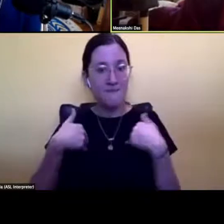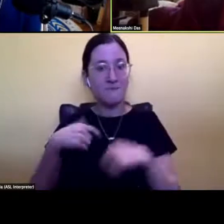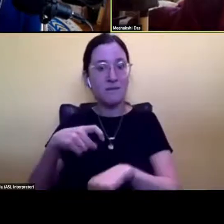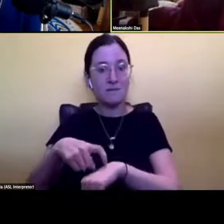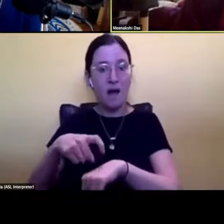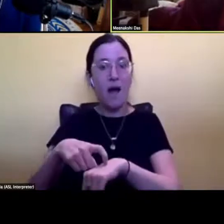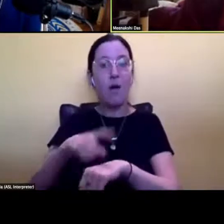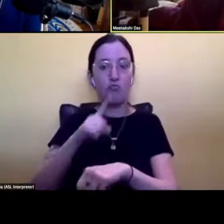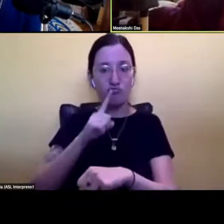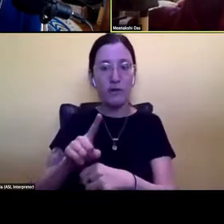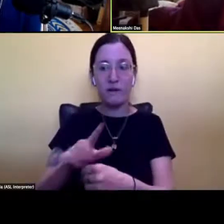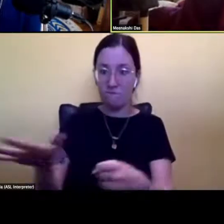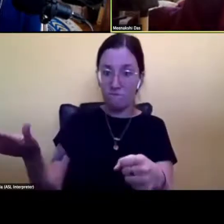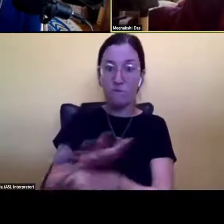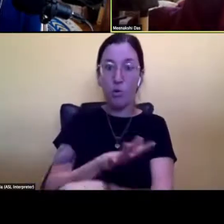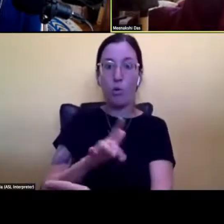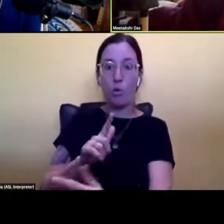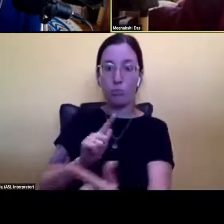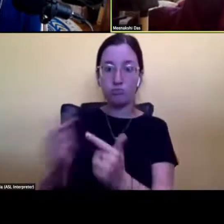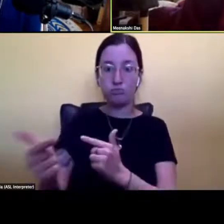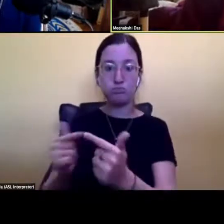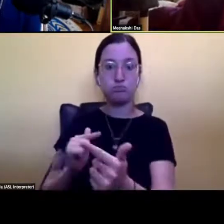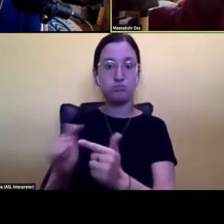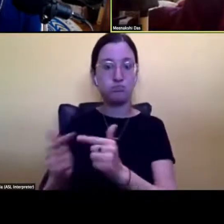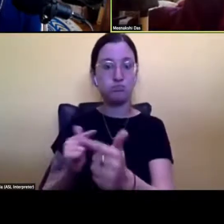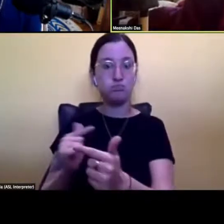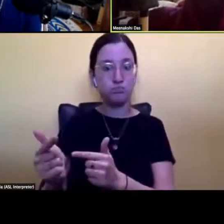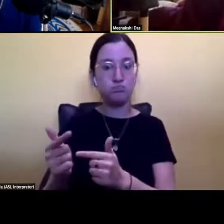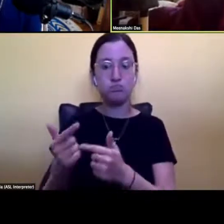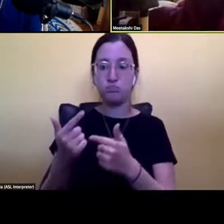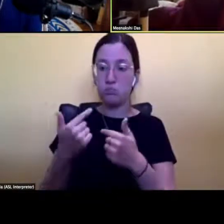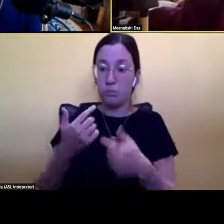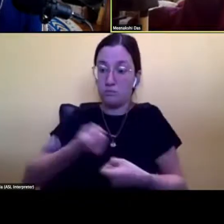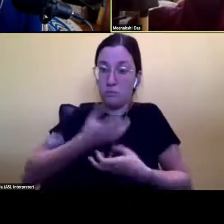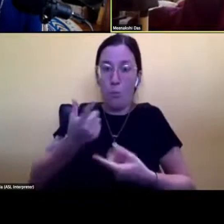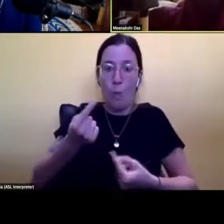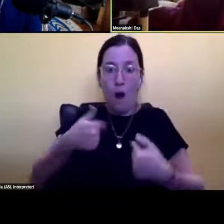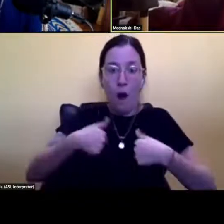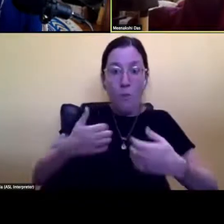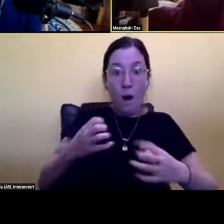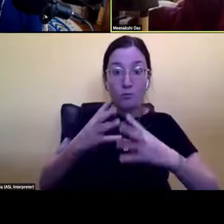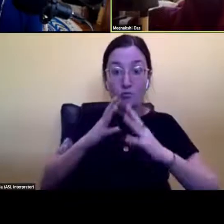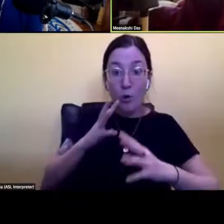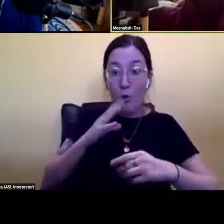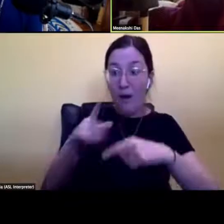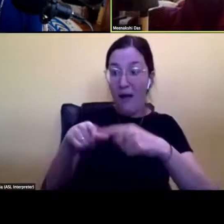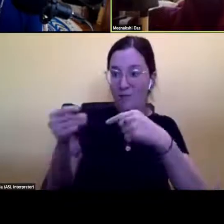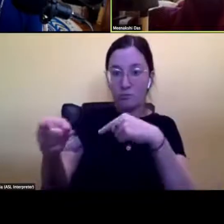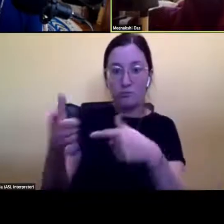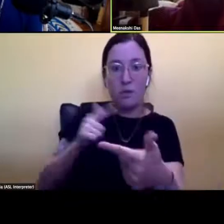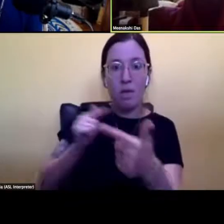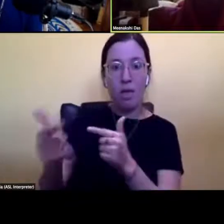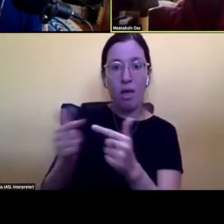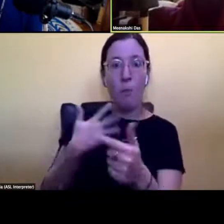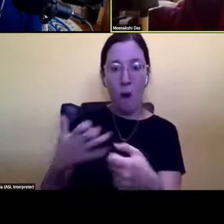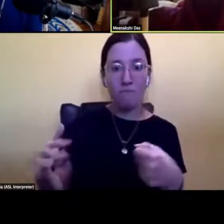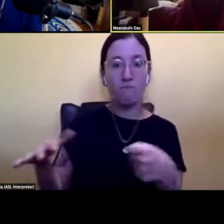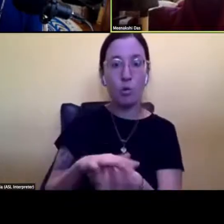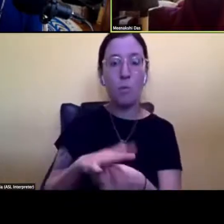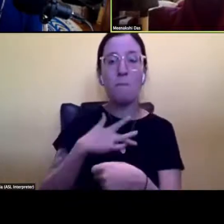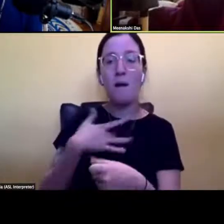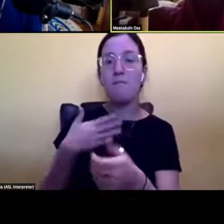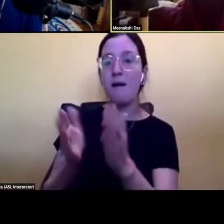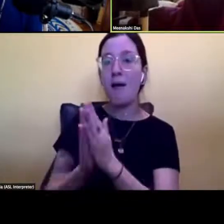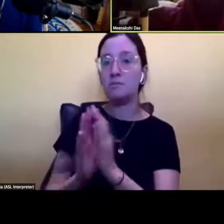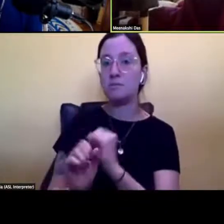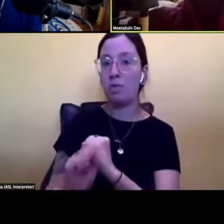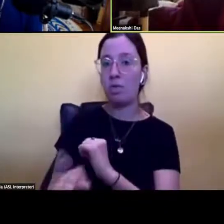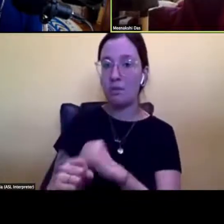complete what I want to say. And the second thing that has worked great for me is to use